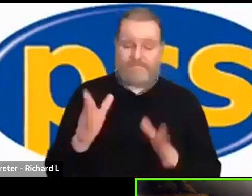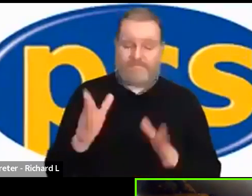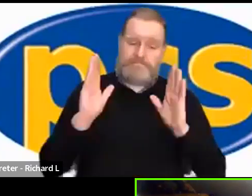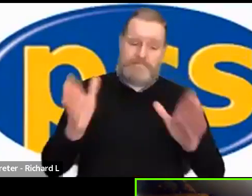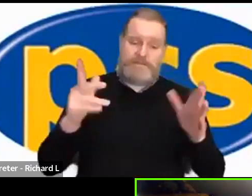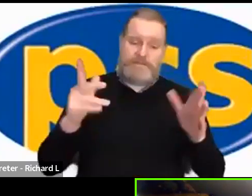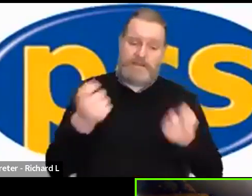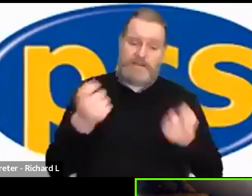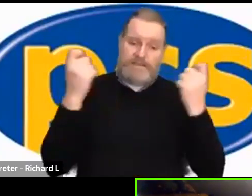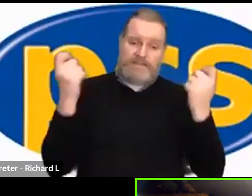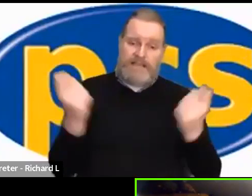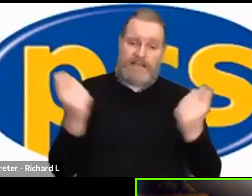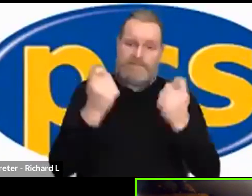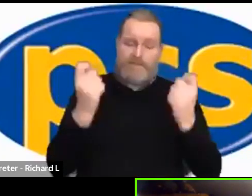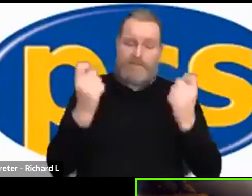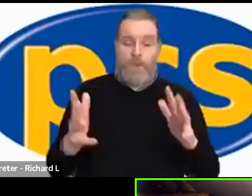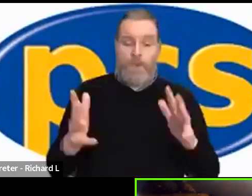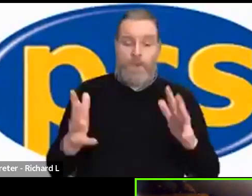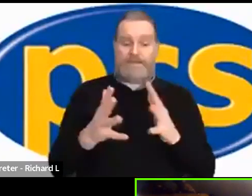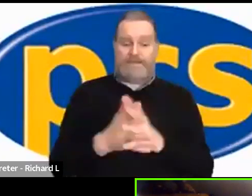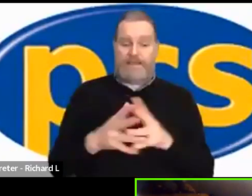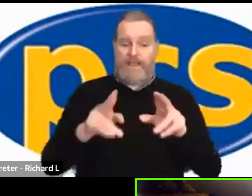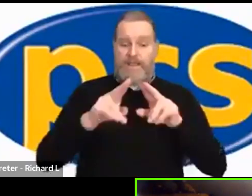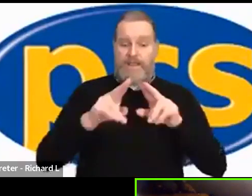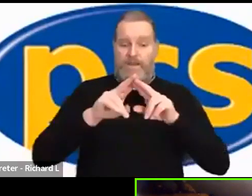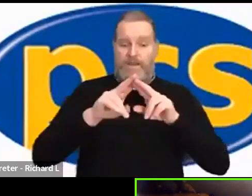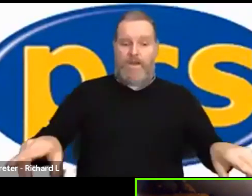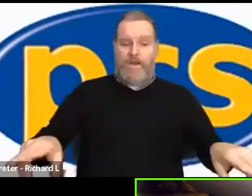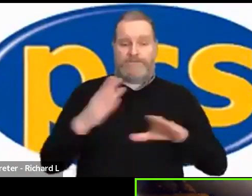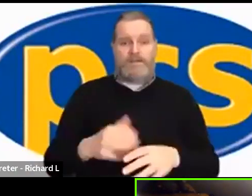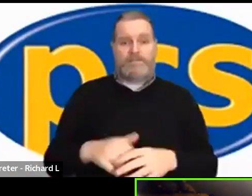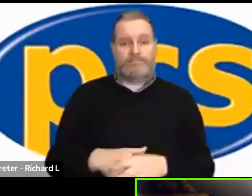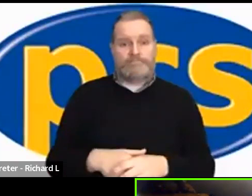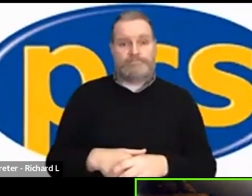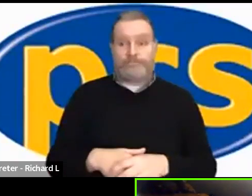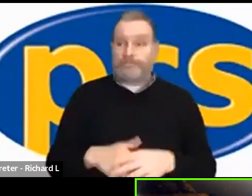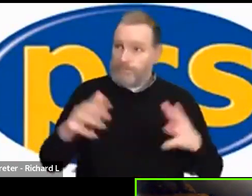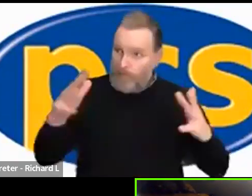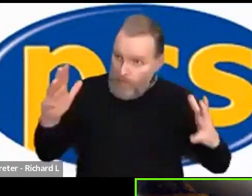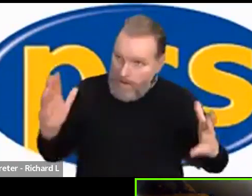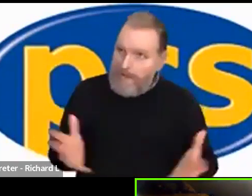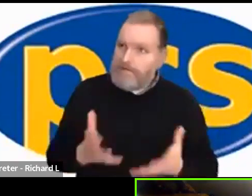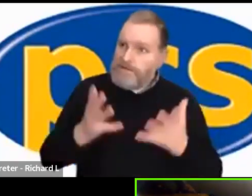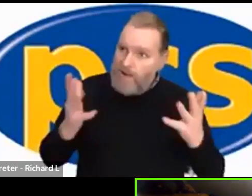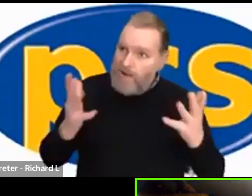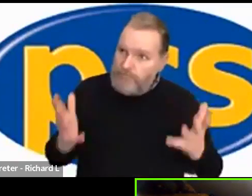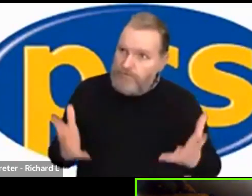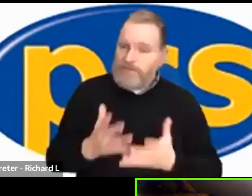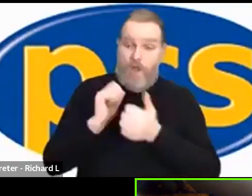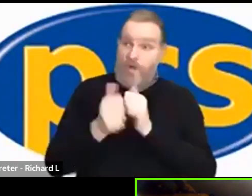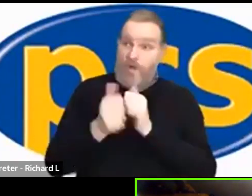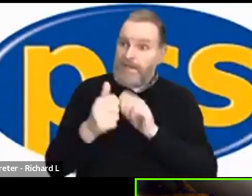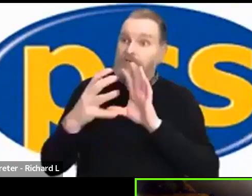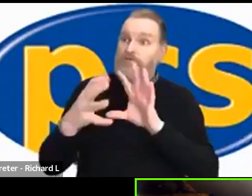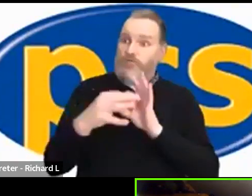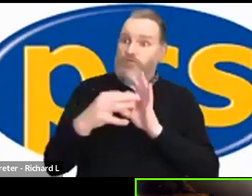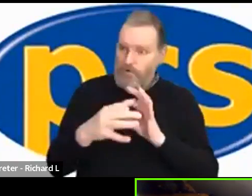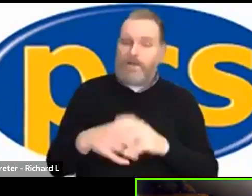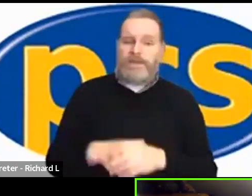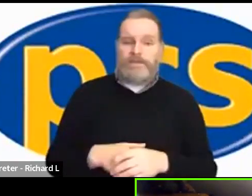Let's make next week a massive 6 ssive success, and we can do that together. Can't we? We could we? We? We can encourage our colleagues to join us on the first of